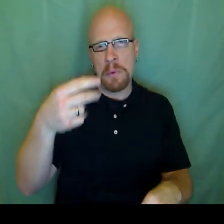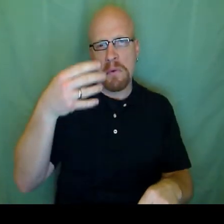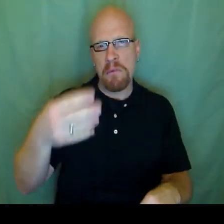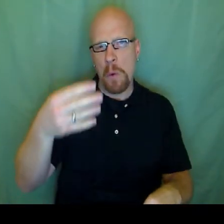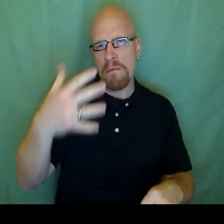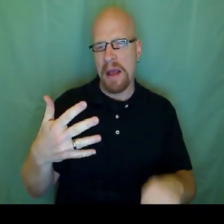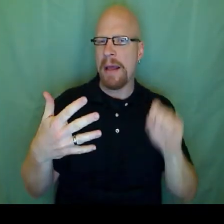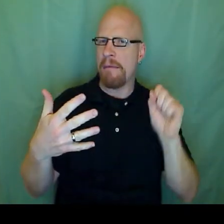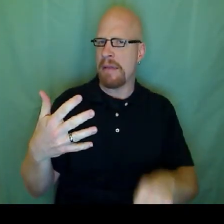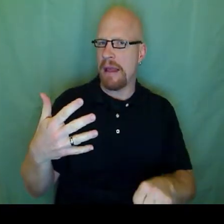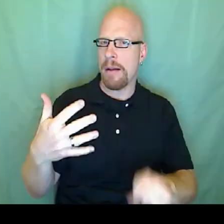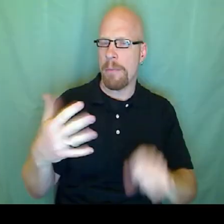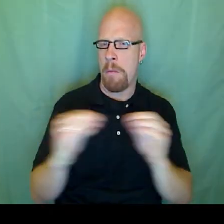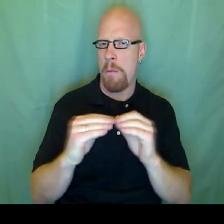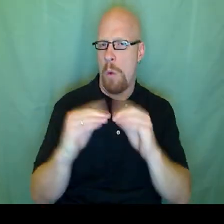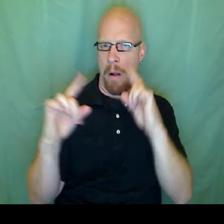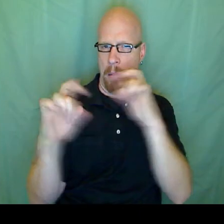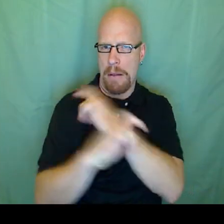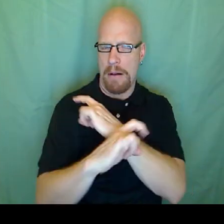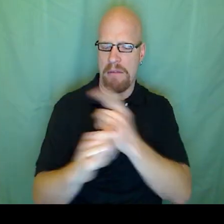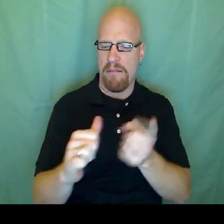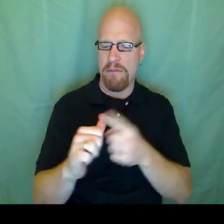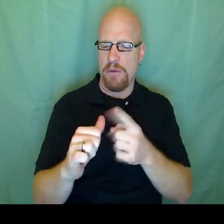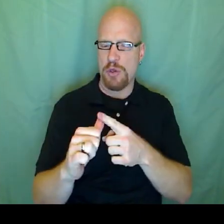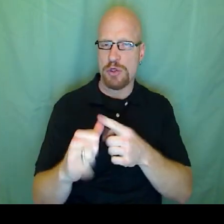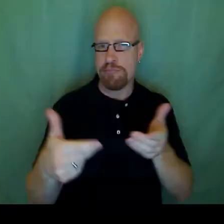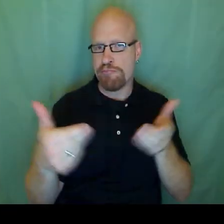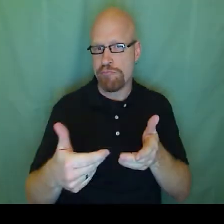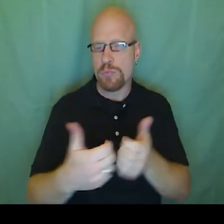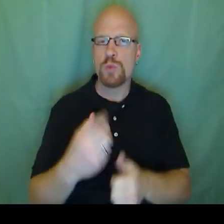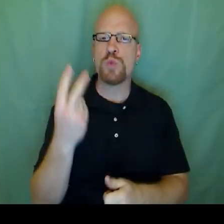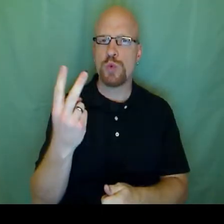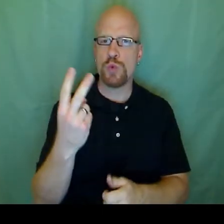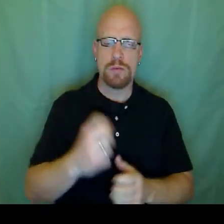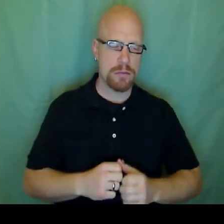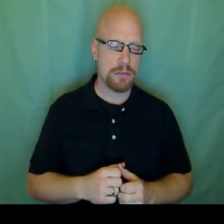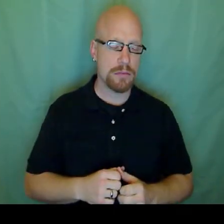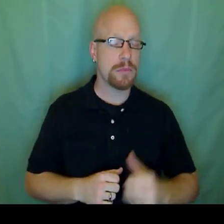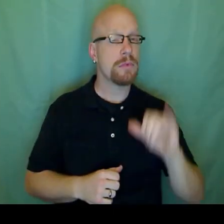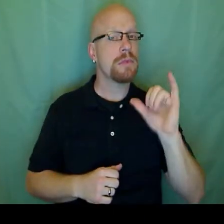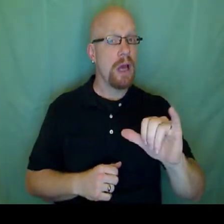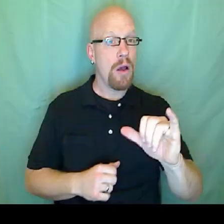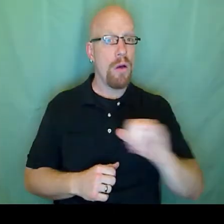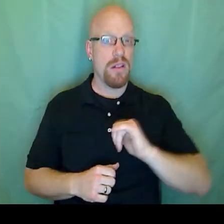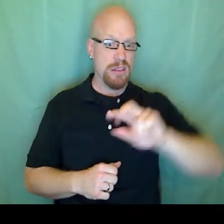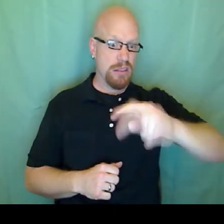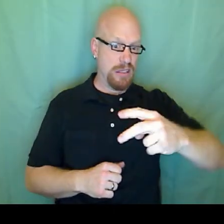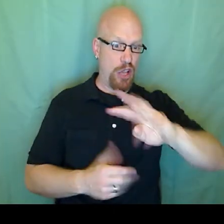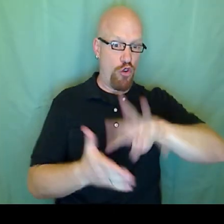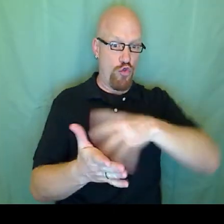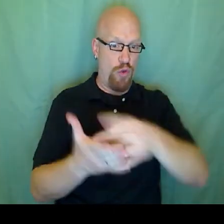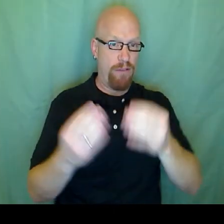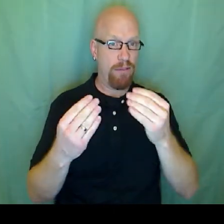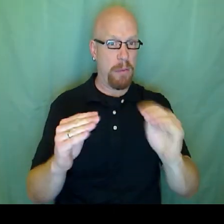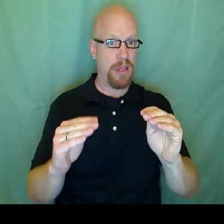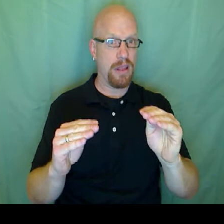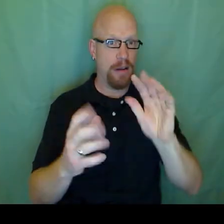You can have systems of 3, 4 and 5 equations that are more complex. But turn when you're learning this concept like we are,